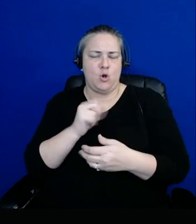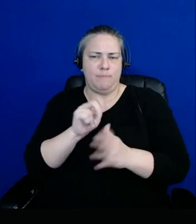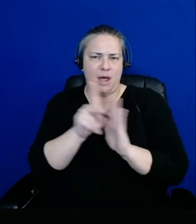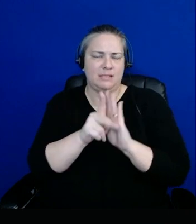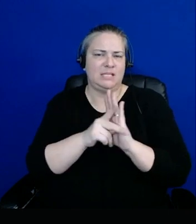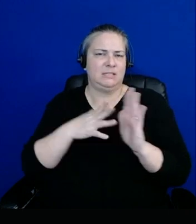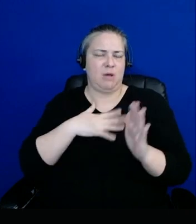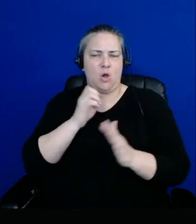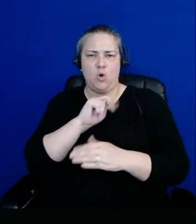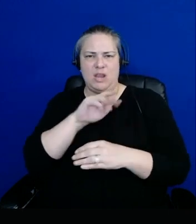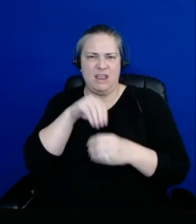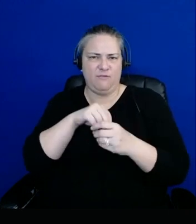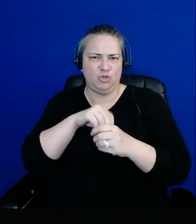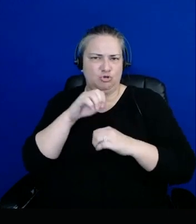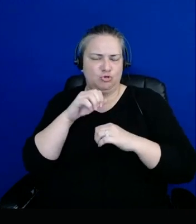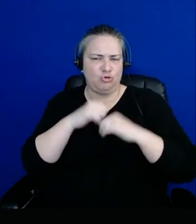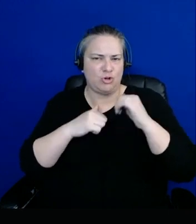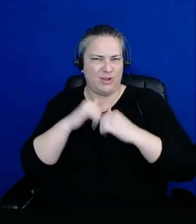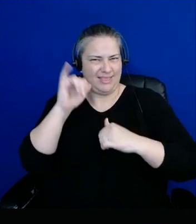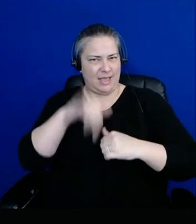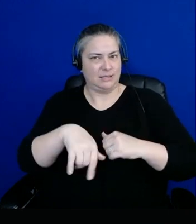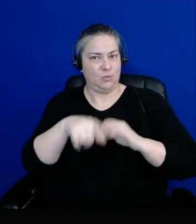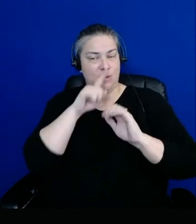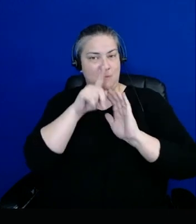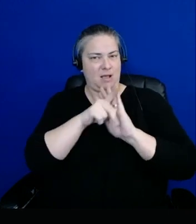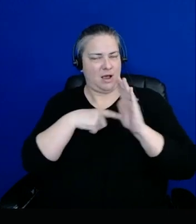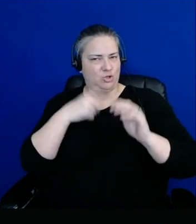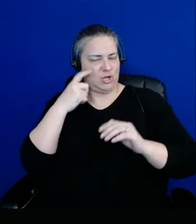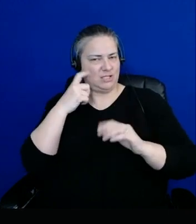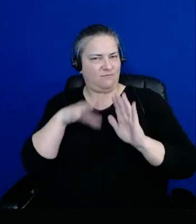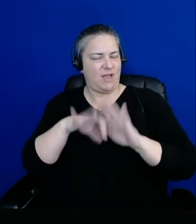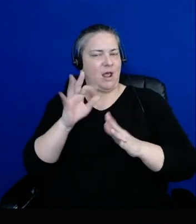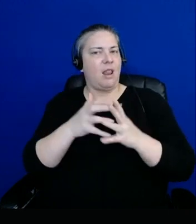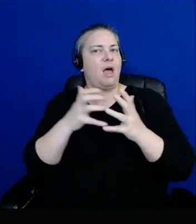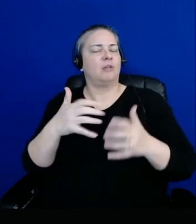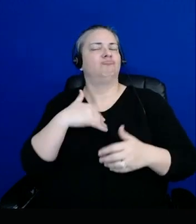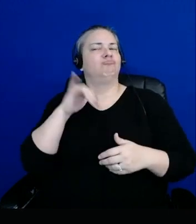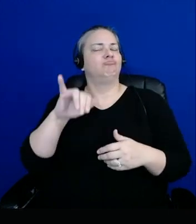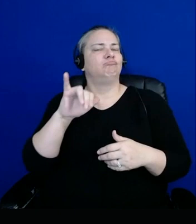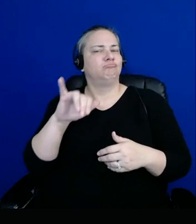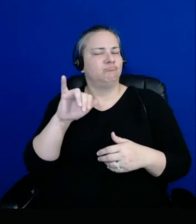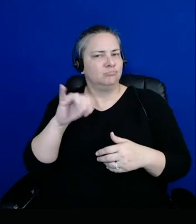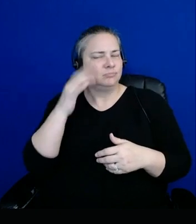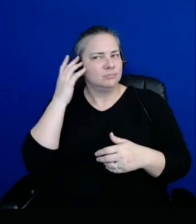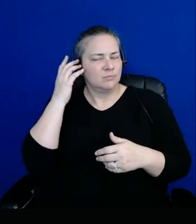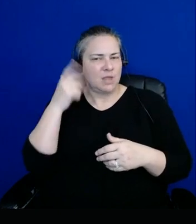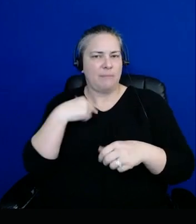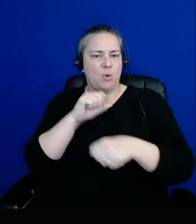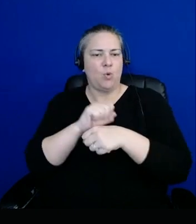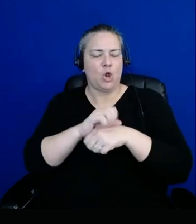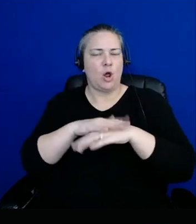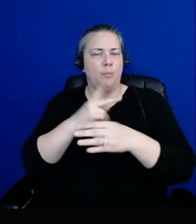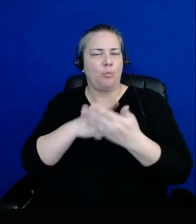Azure functions is something that I've actually learned a lot more about recently as I've been working on a project here at work.